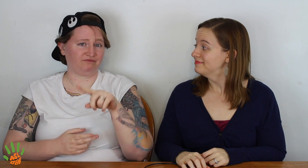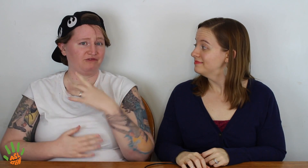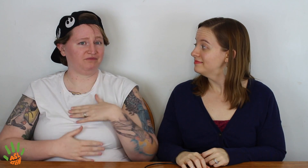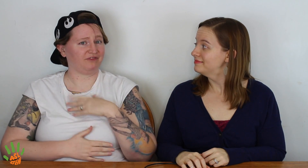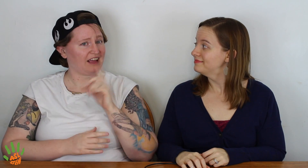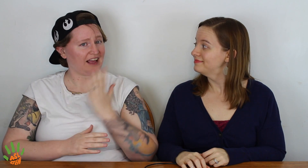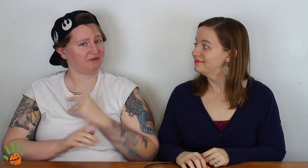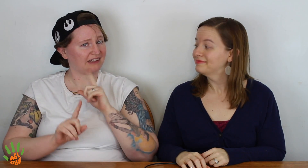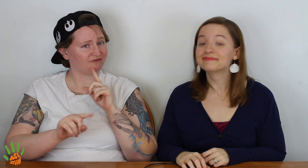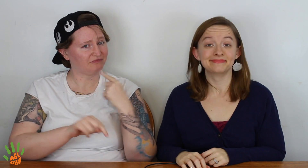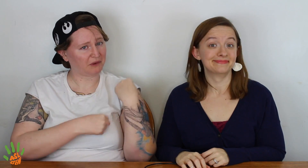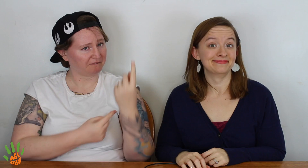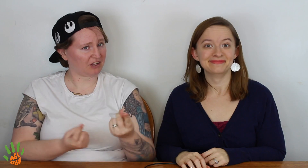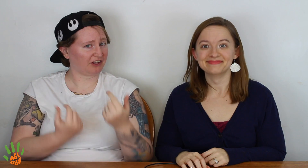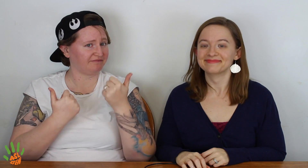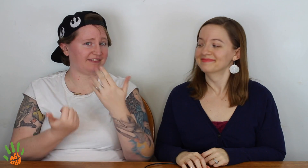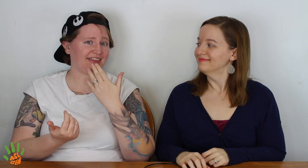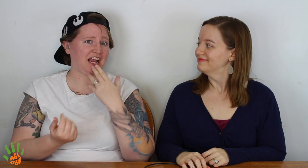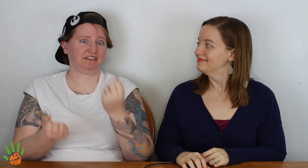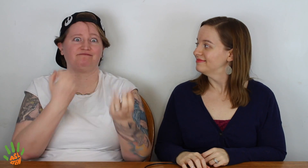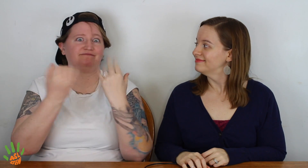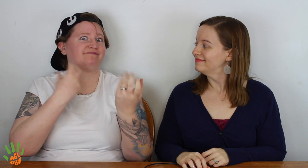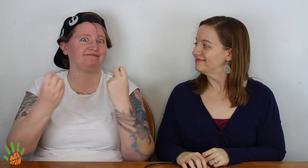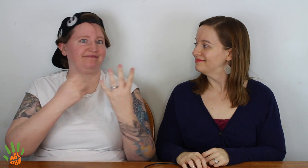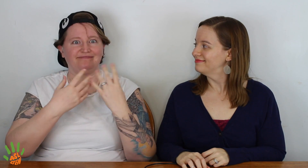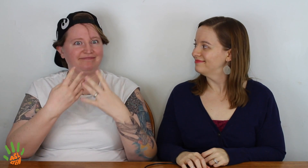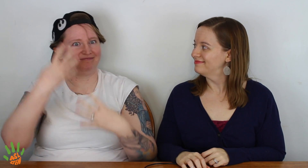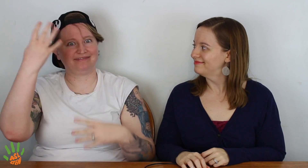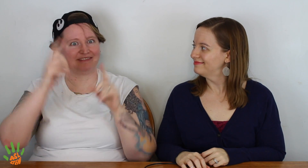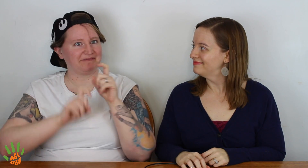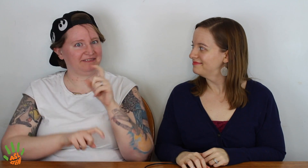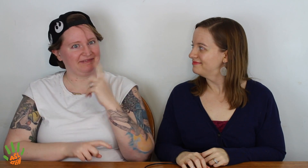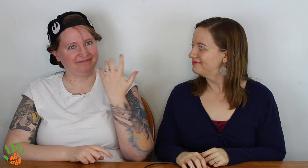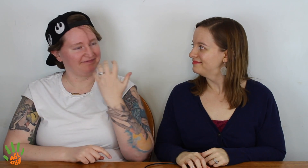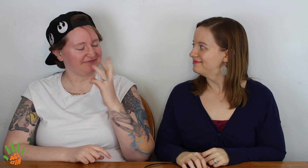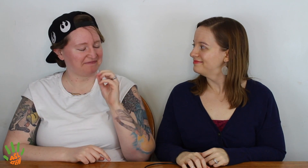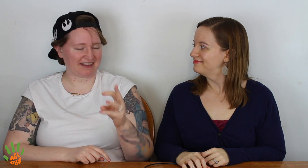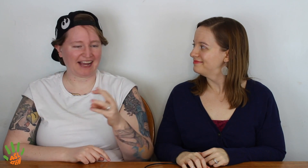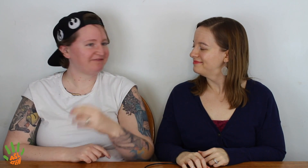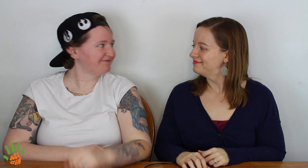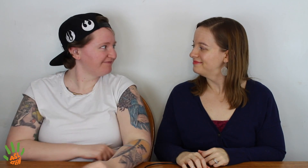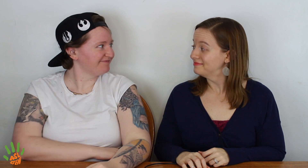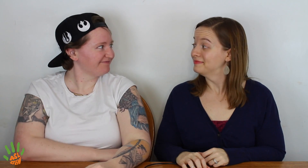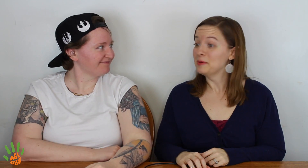We really enjoyed it. We always enjoy answering your questions. Thank you so much for all the questions you gave us. There were a lot. Wow!